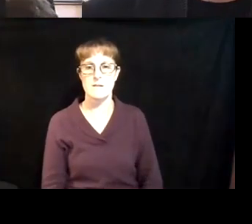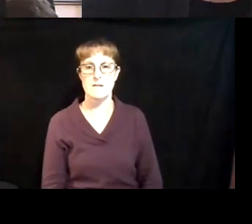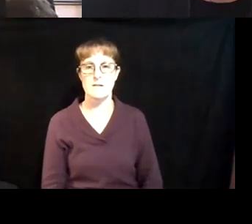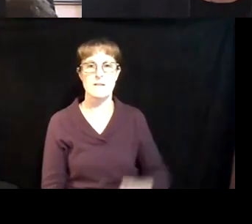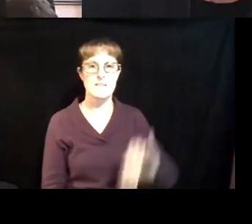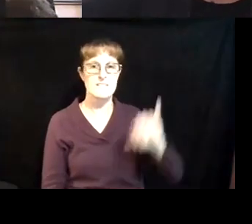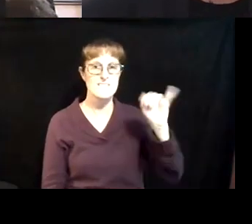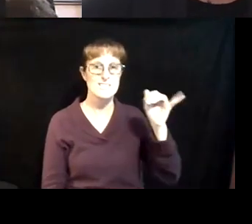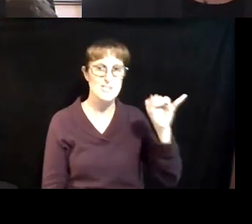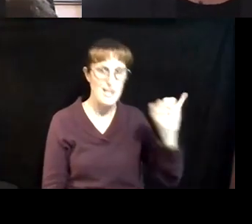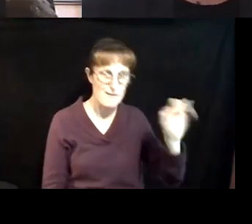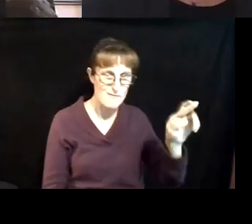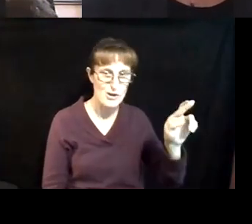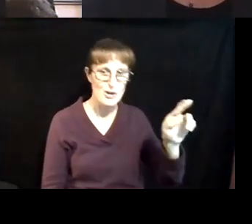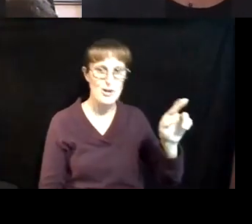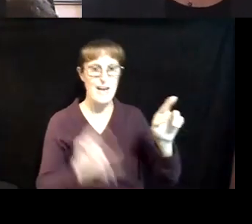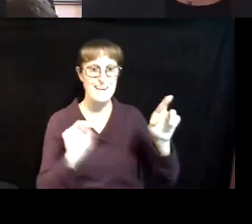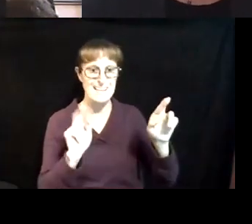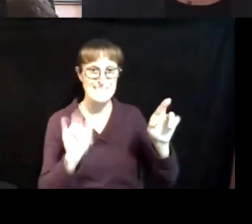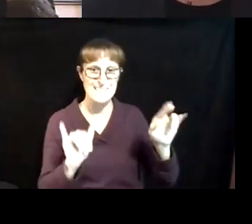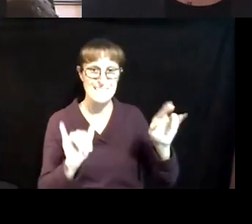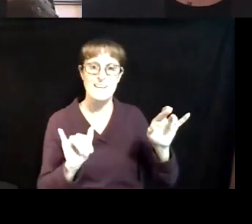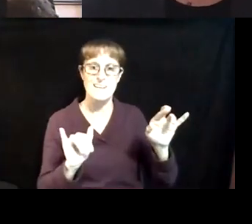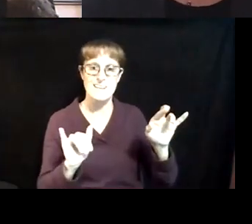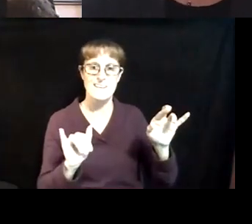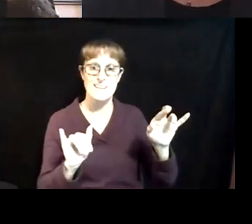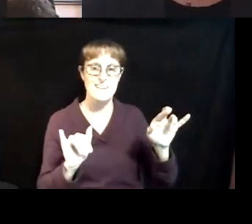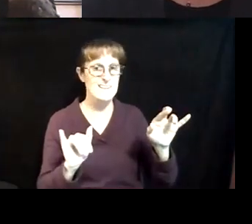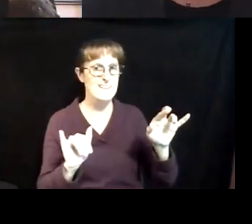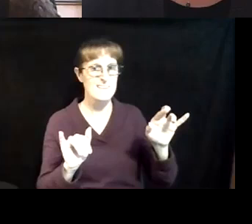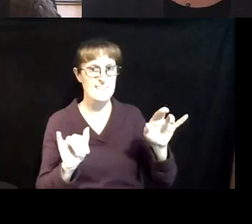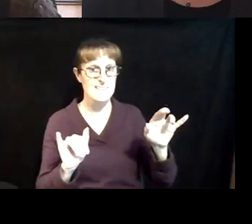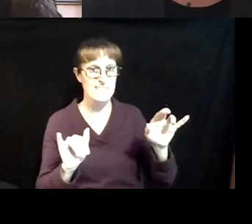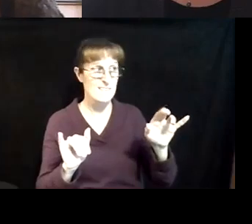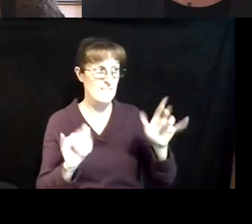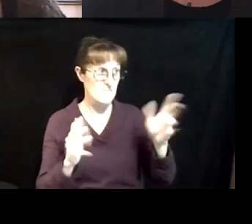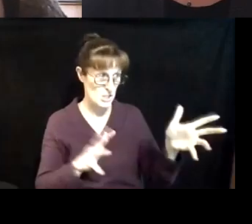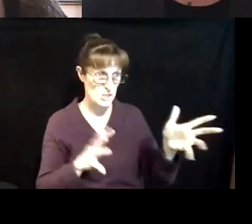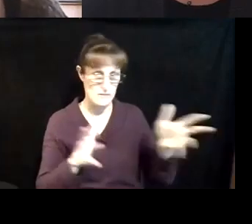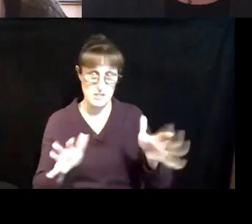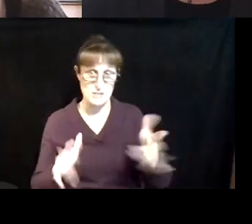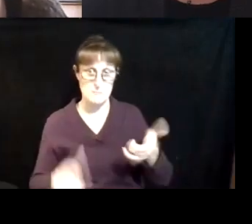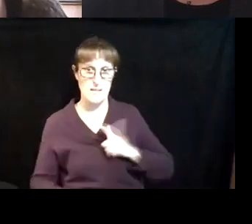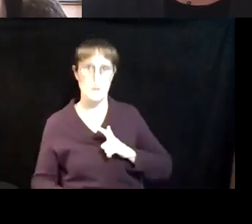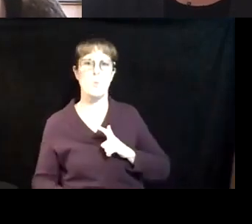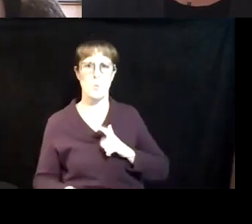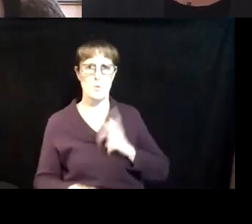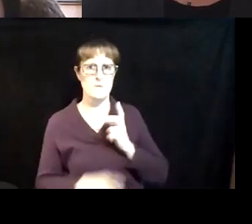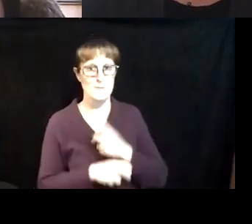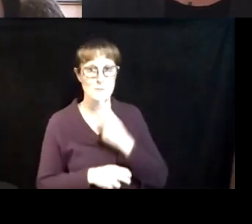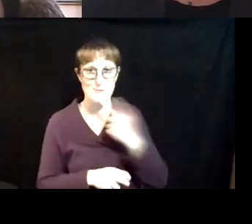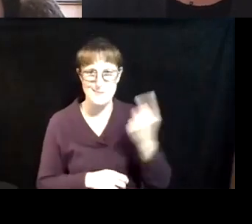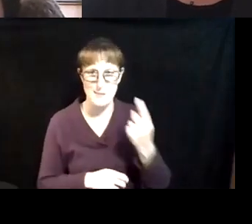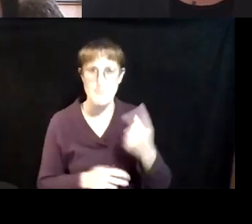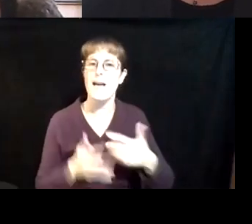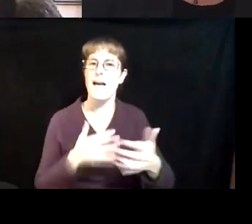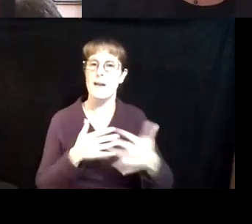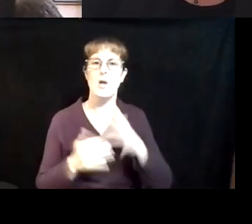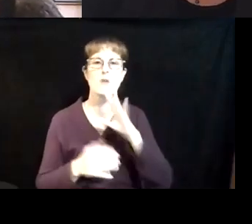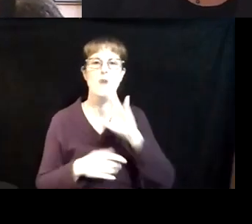But anyway. So as disability advocates, I think that it's important again to tell stories,